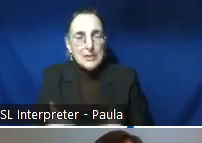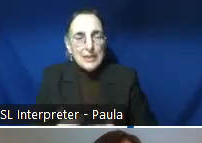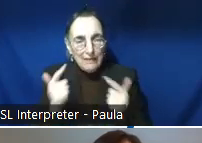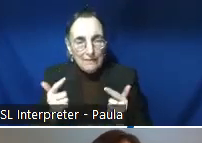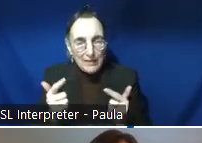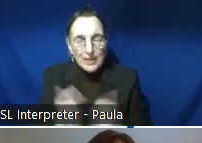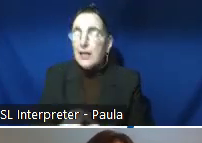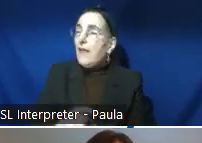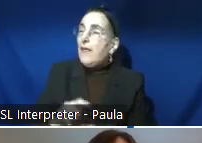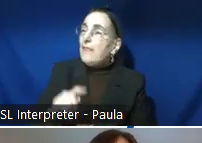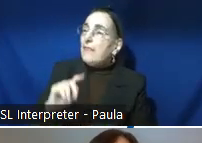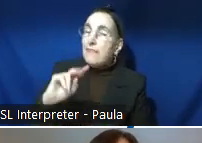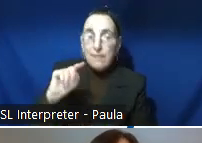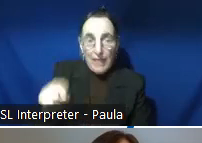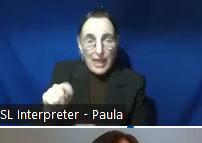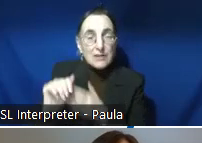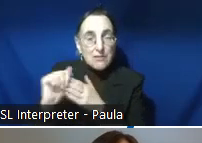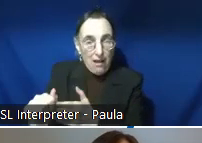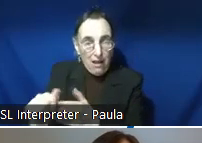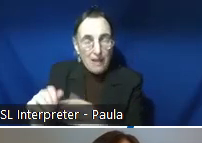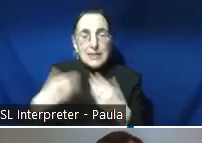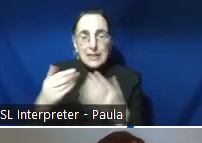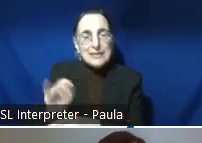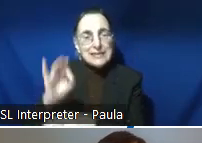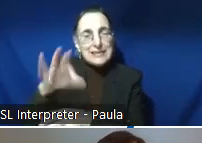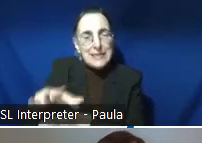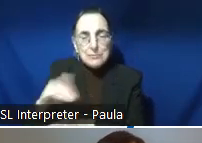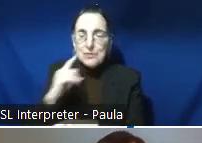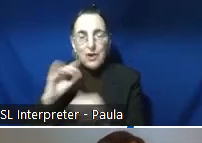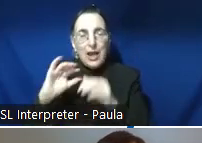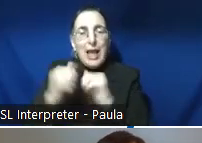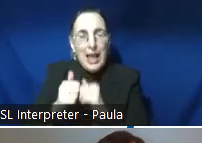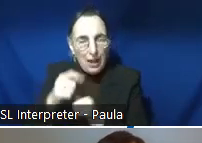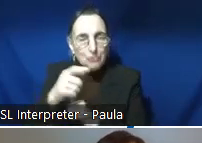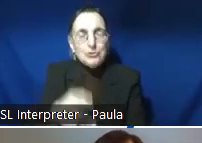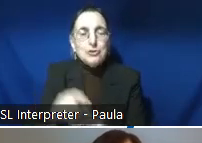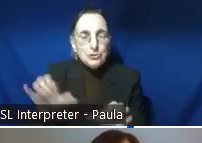building partnerships with the housing sector for home modifications and repairs. Why did we